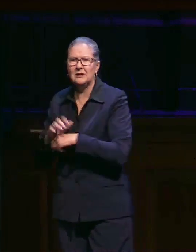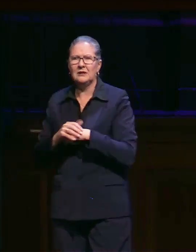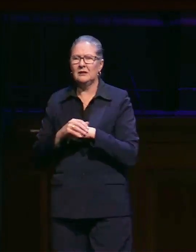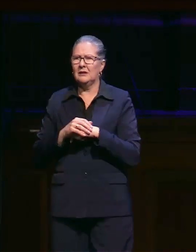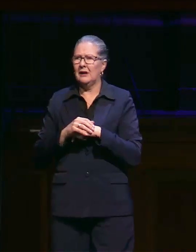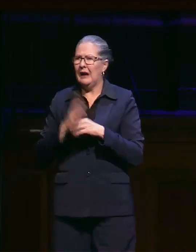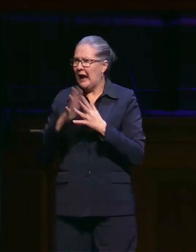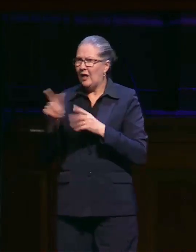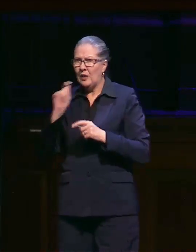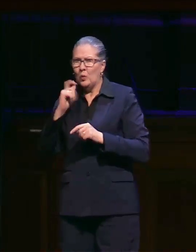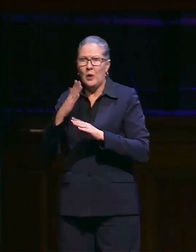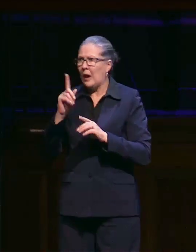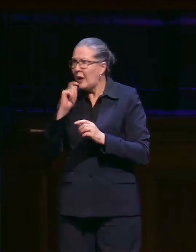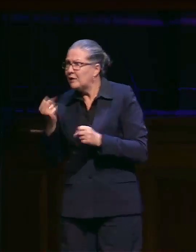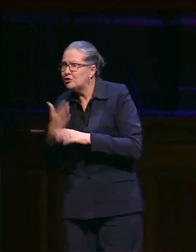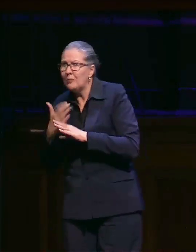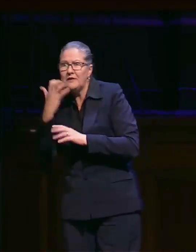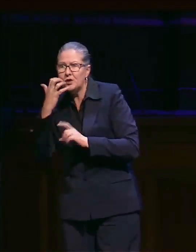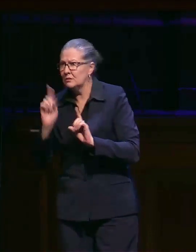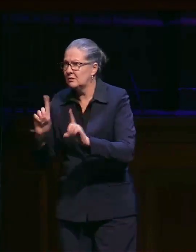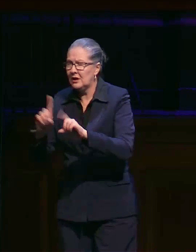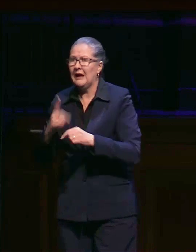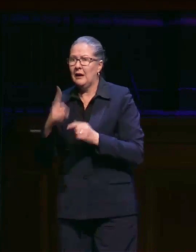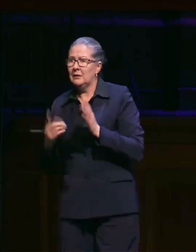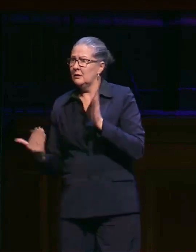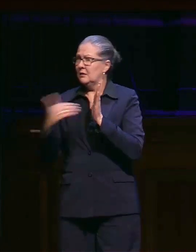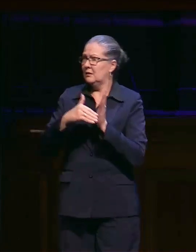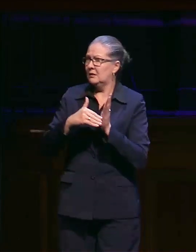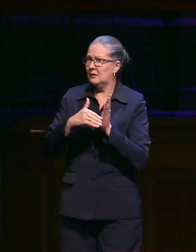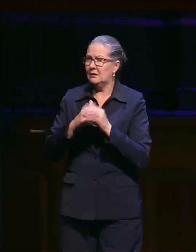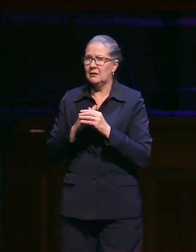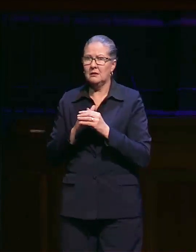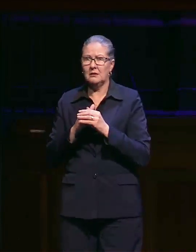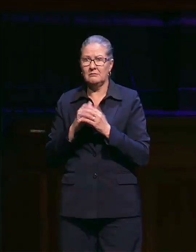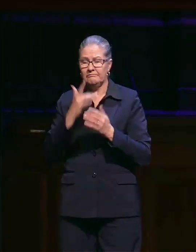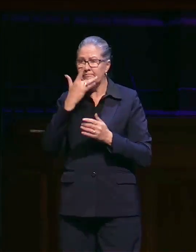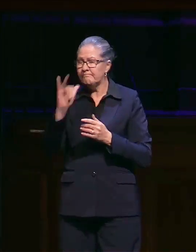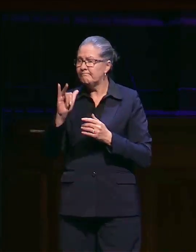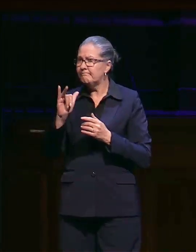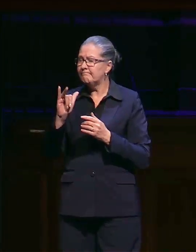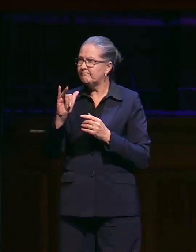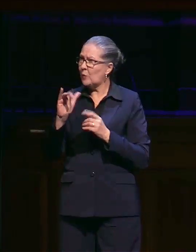the future and just to add fuel to that already somewhat grim picture new forms